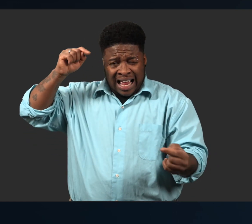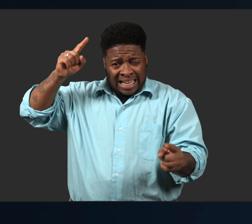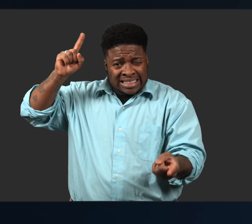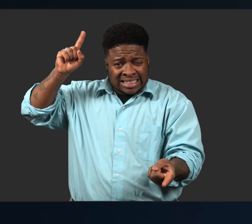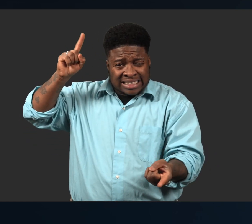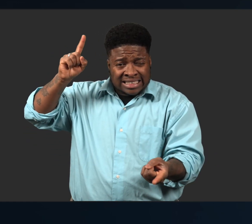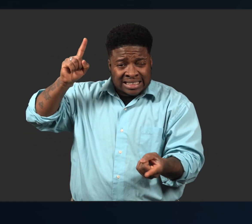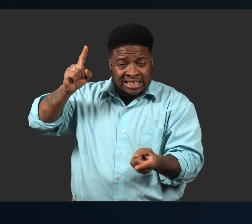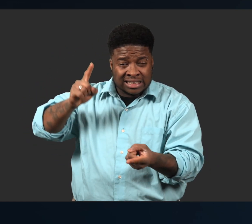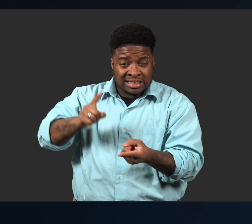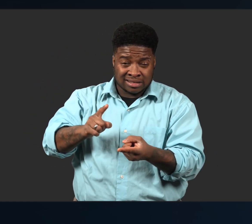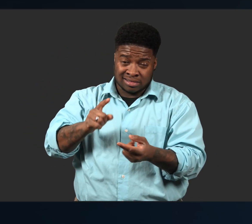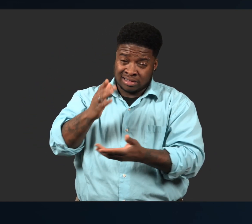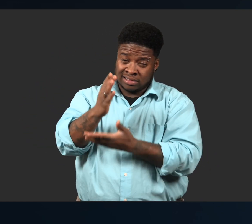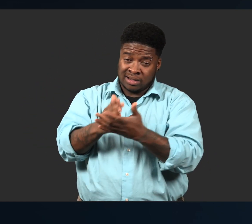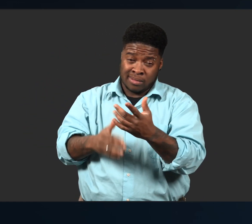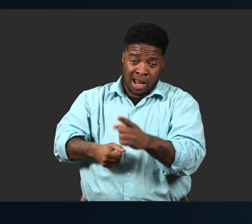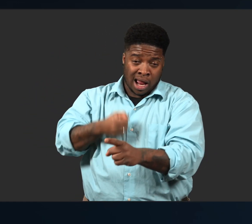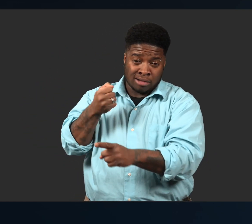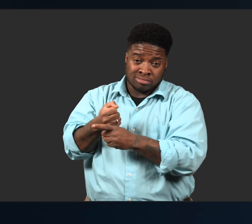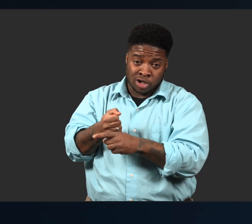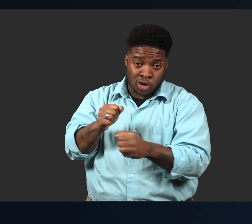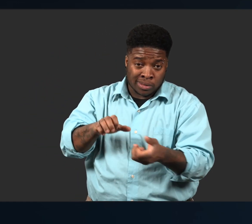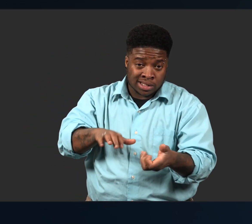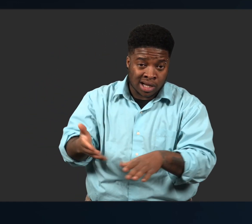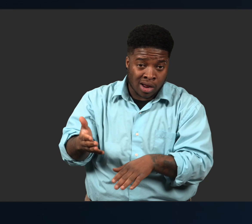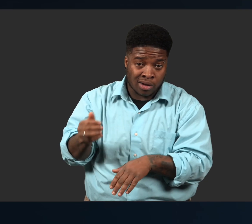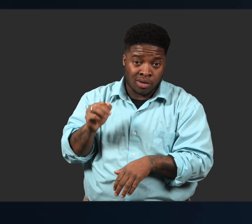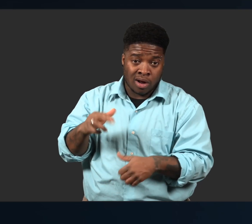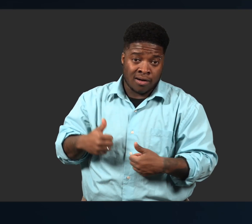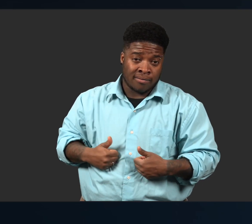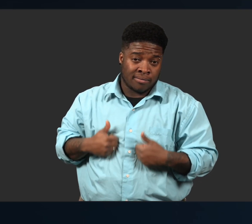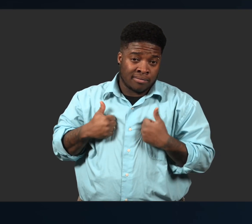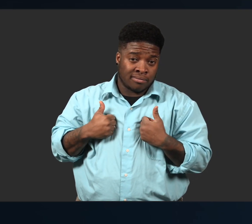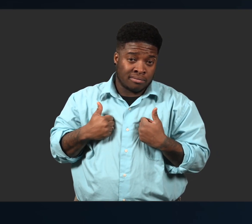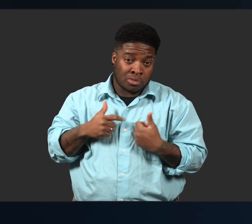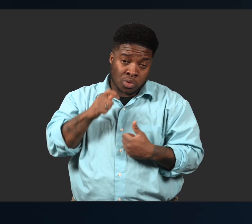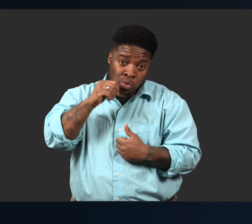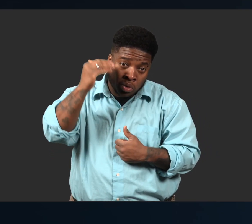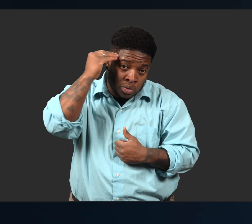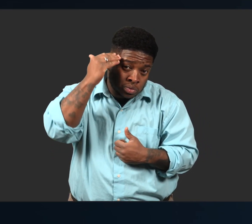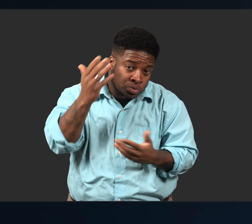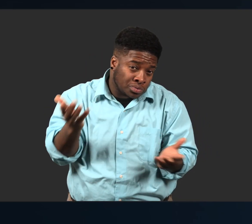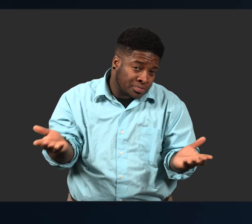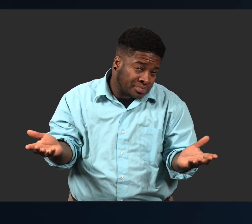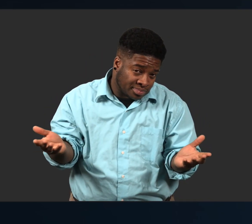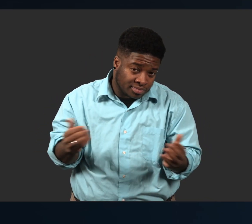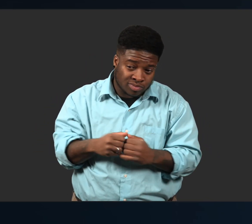During that time, her symptoms will lessen. For some people, detox can be fatal.